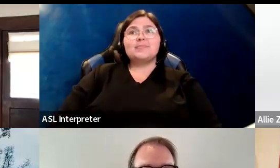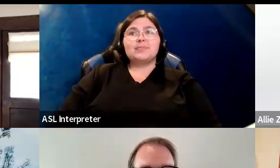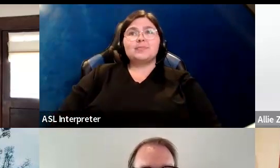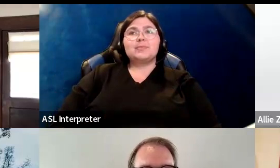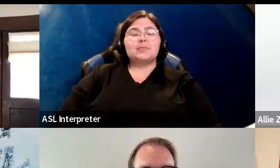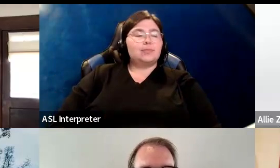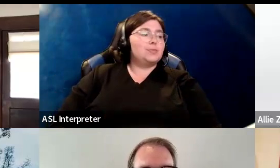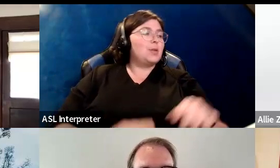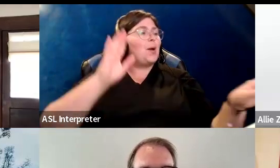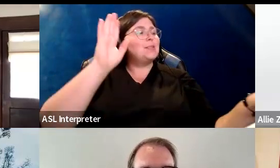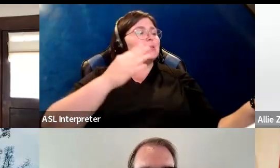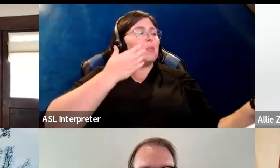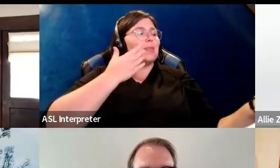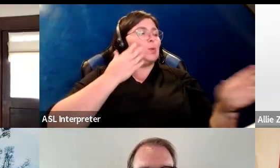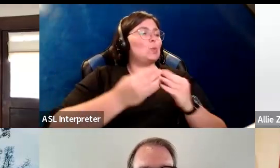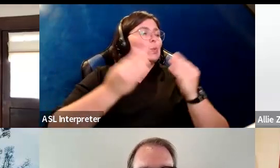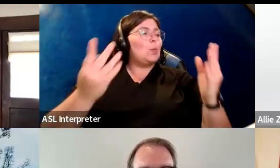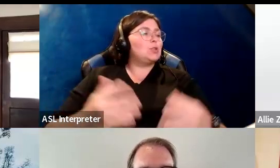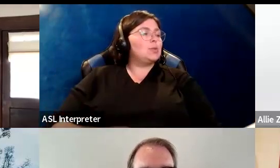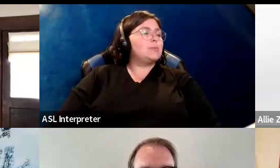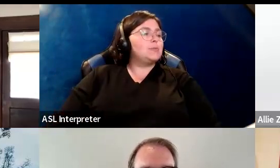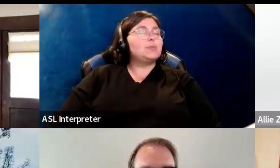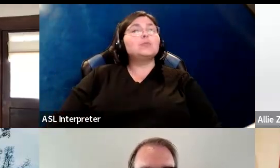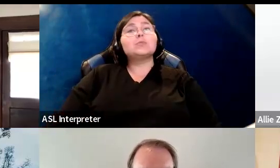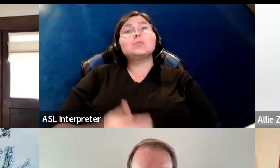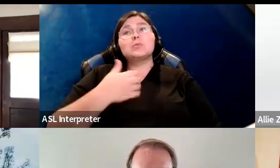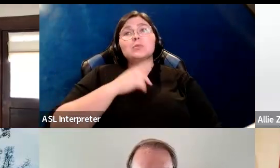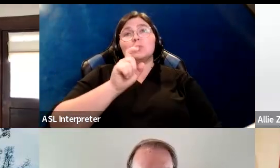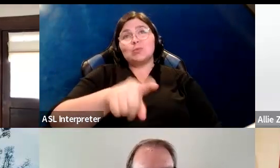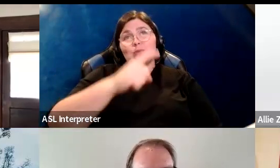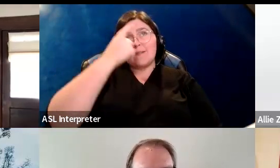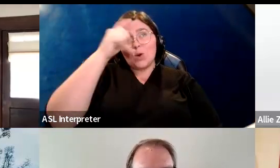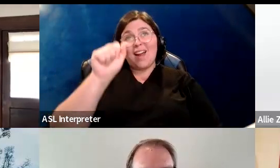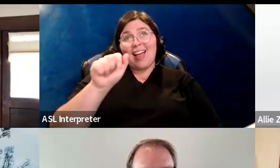All right, thank you so much. A question for Allie and Raafat.